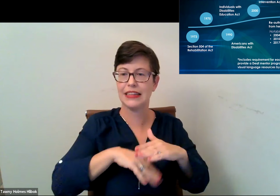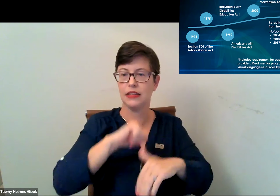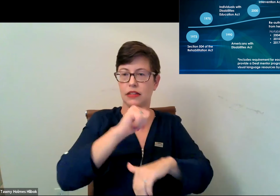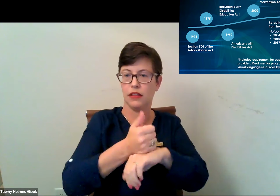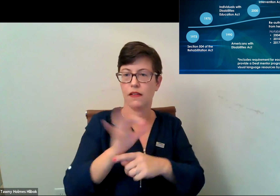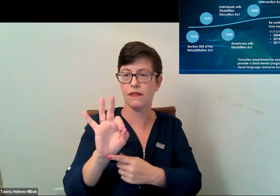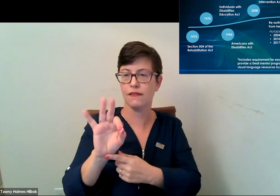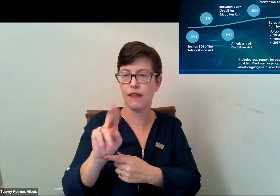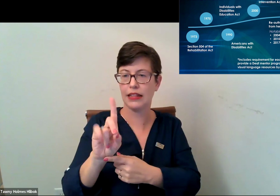So the law basically.